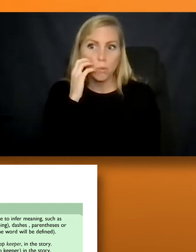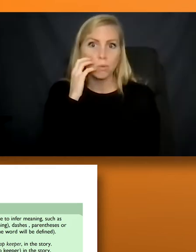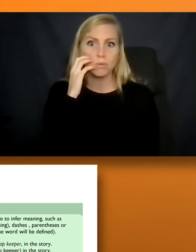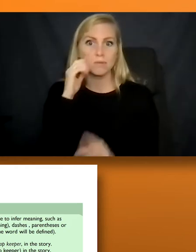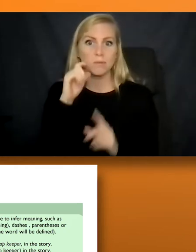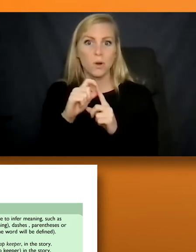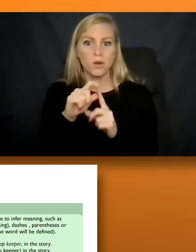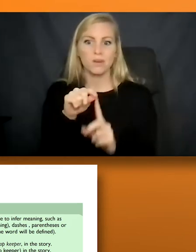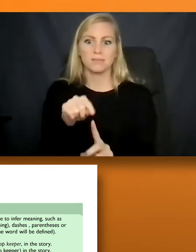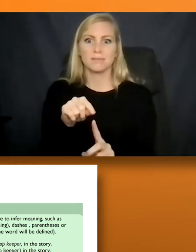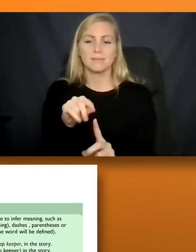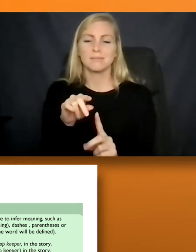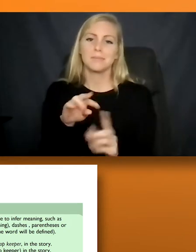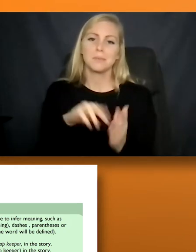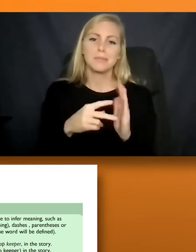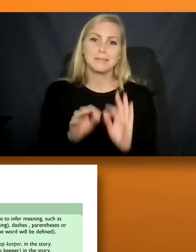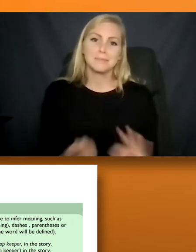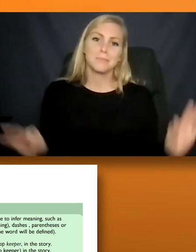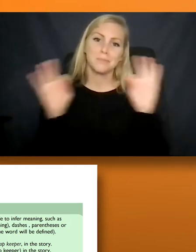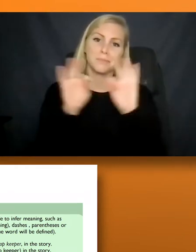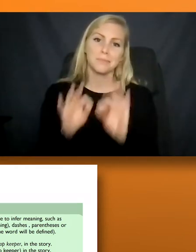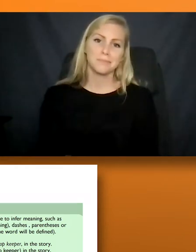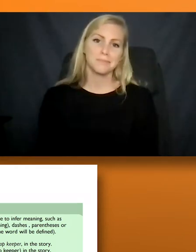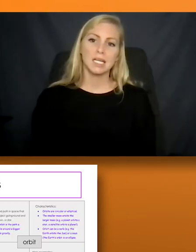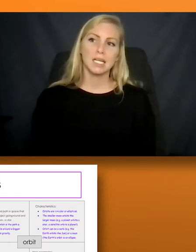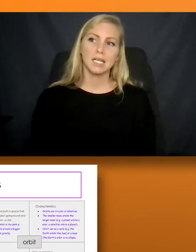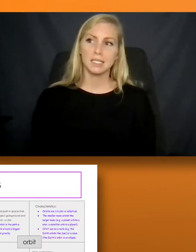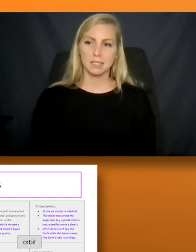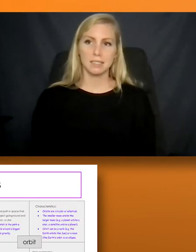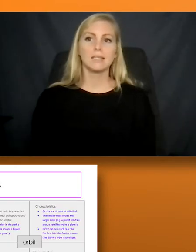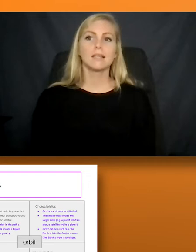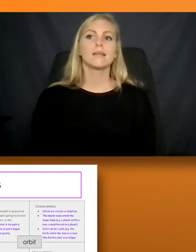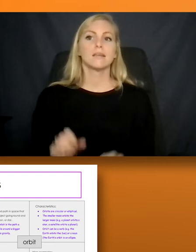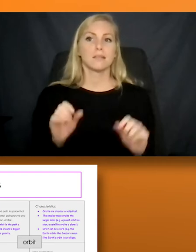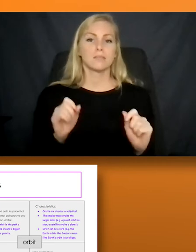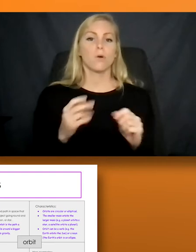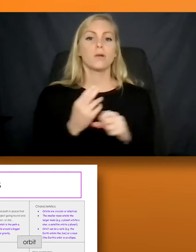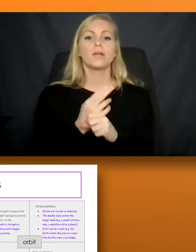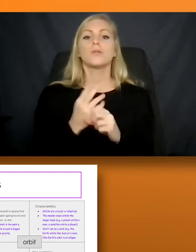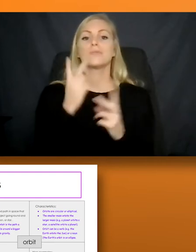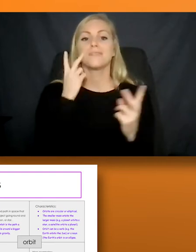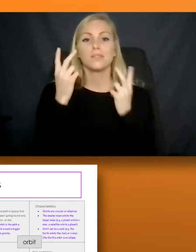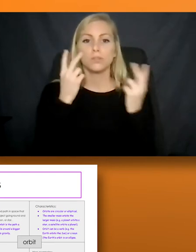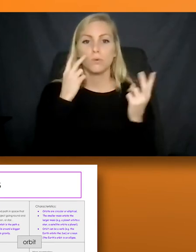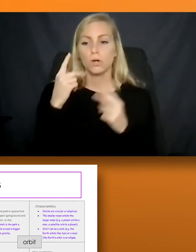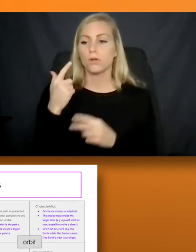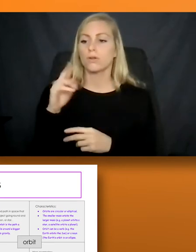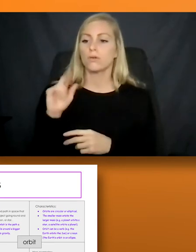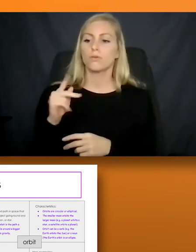or an important word. We can use visual graphic organizers. So these are some examples.